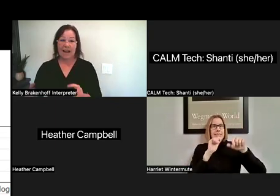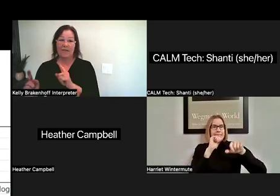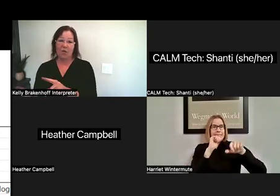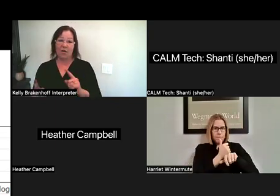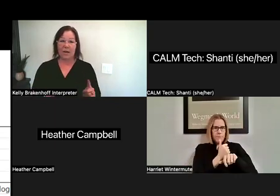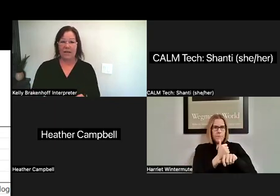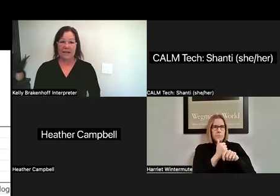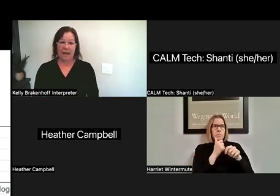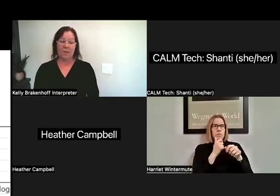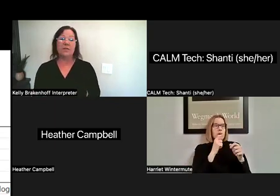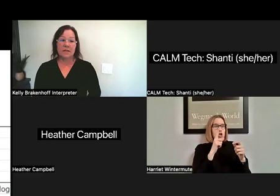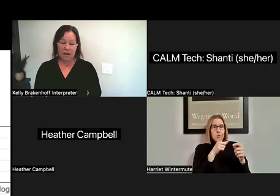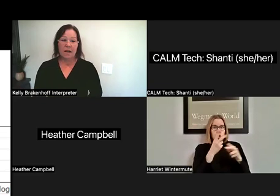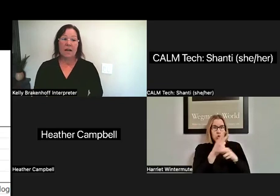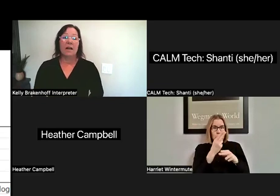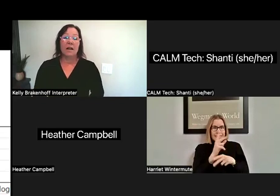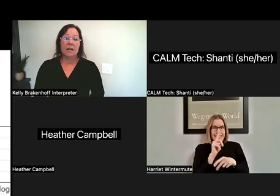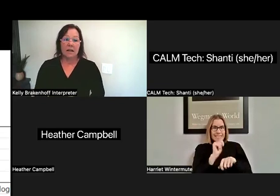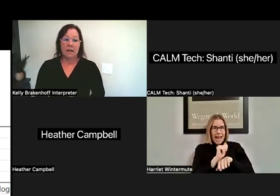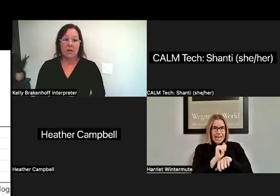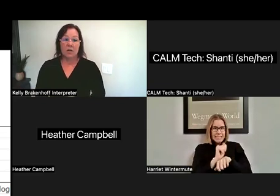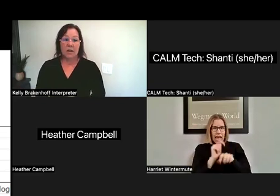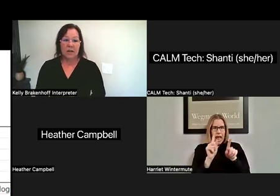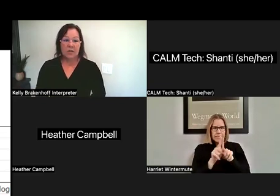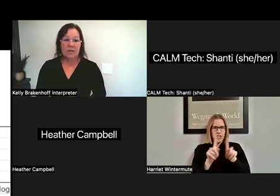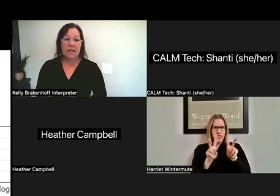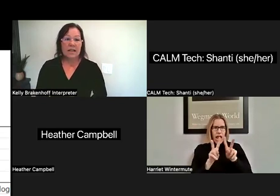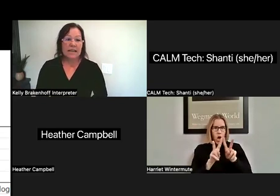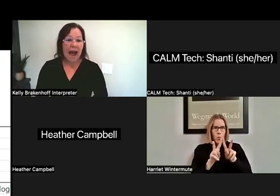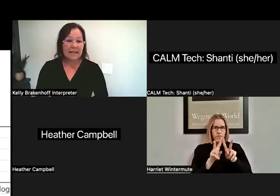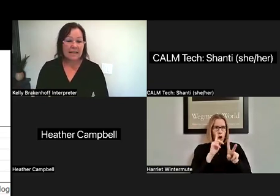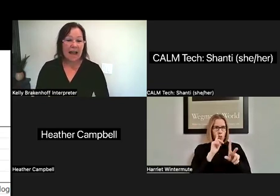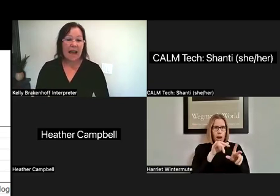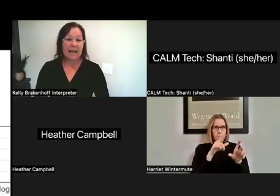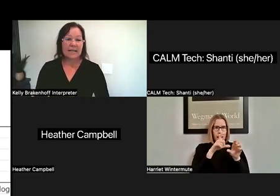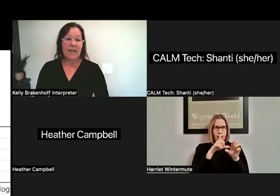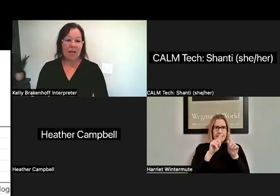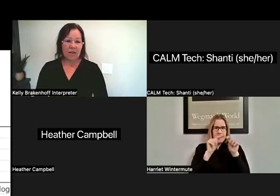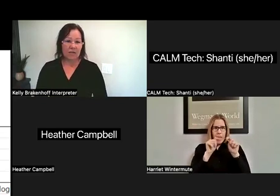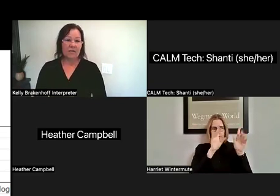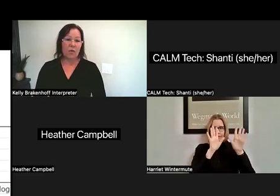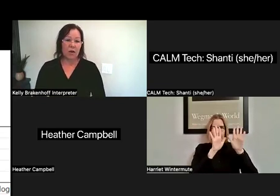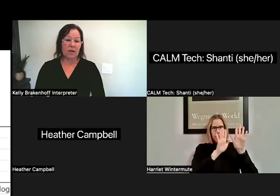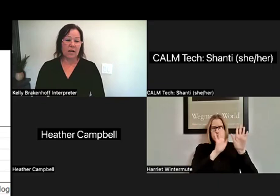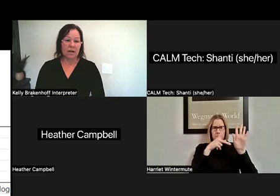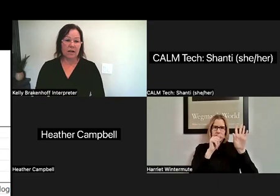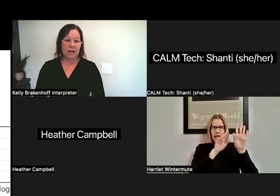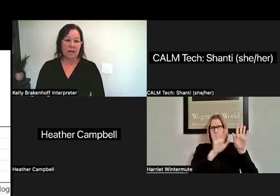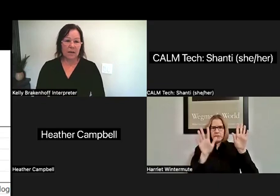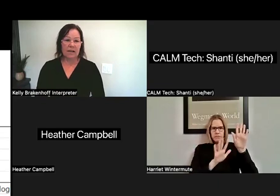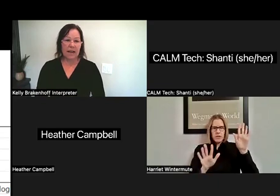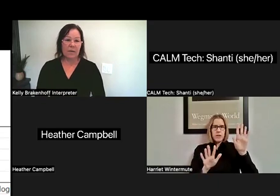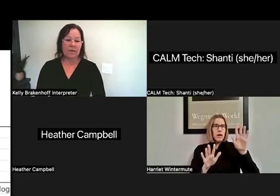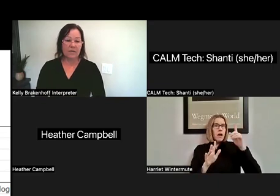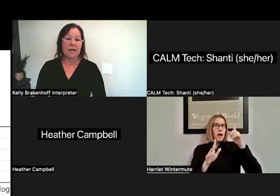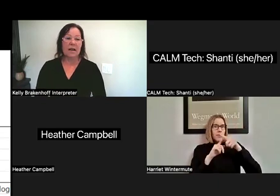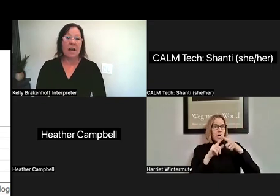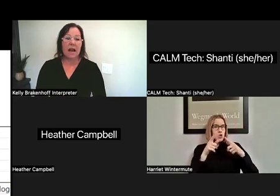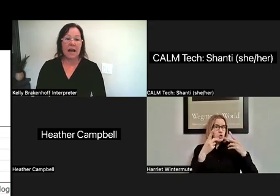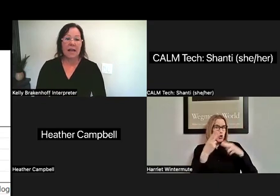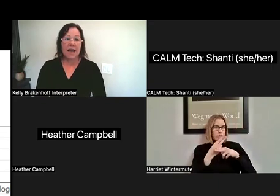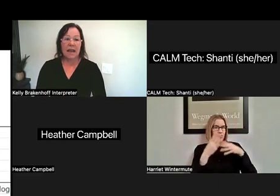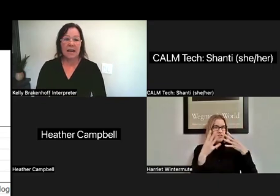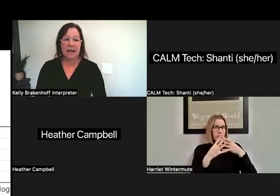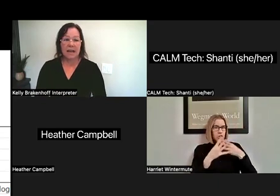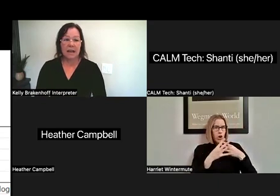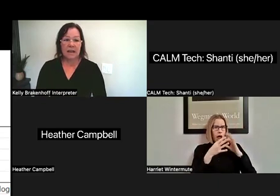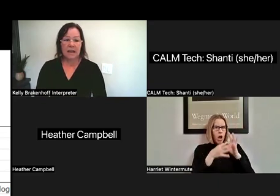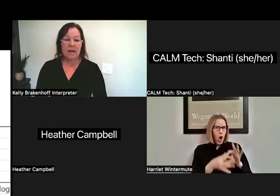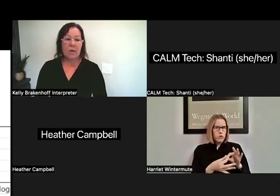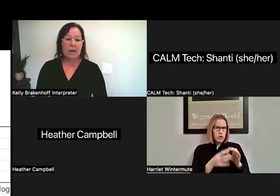have four pivot tables. You could use the tasks as the values for the pivot tables. And then when you